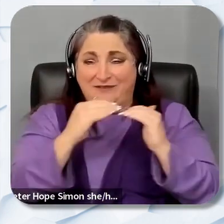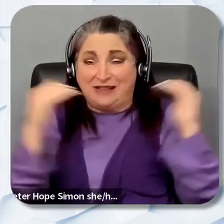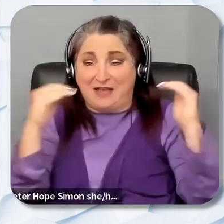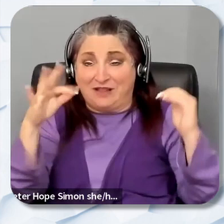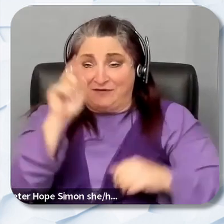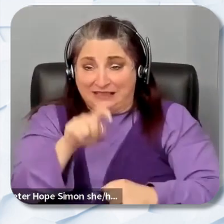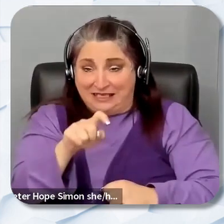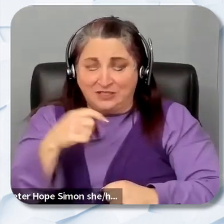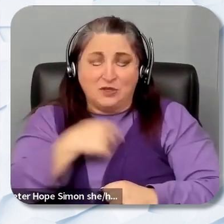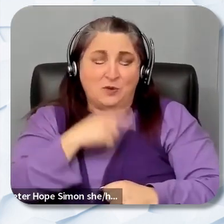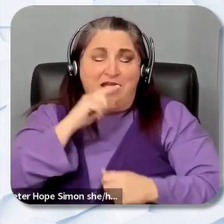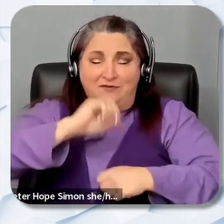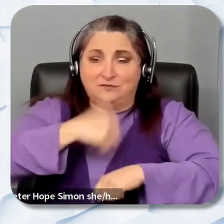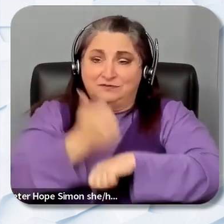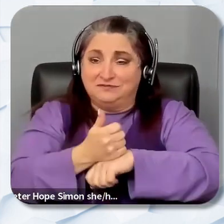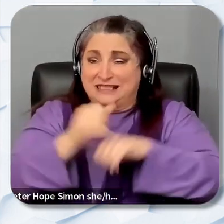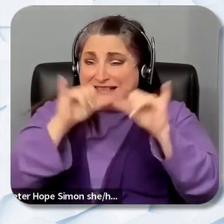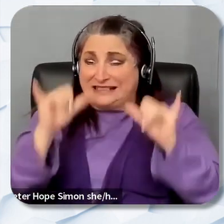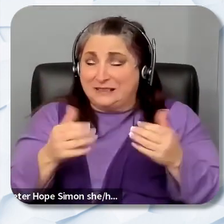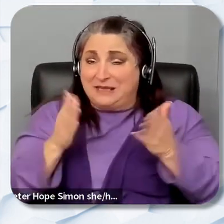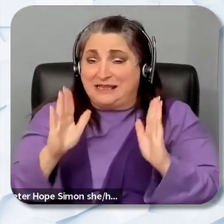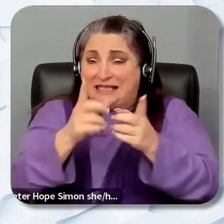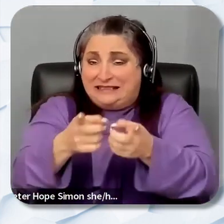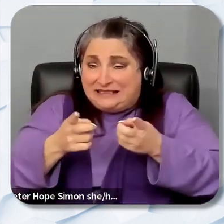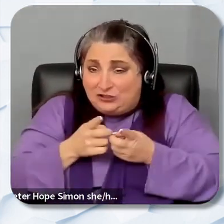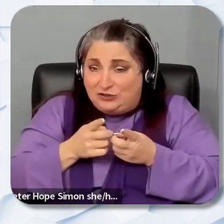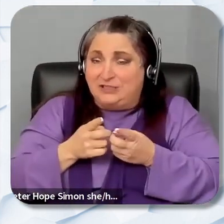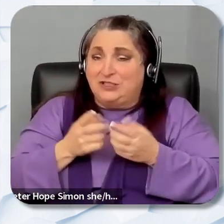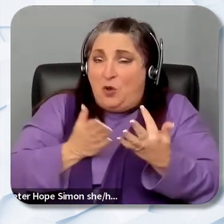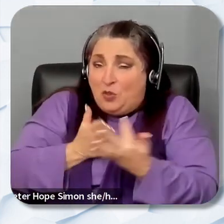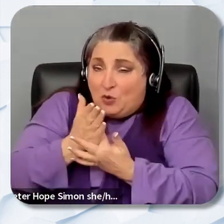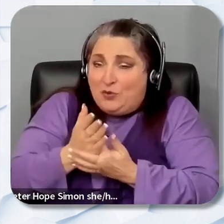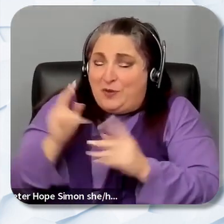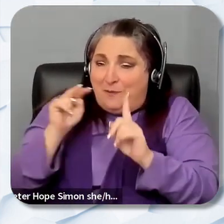created a system that allows districts to walk through the monitoring at their own pace